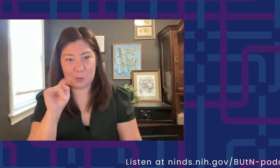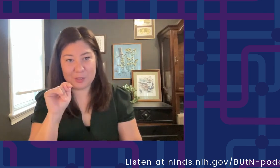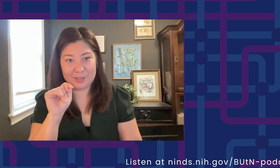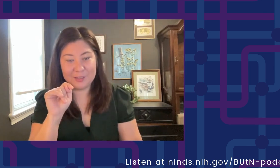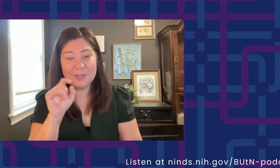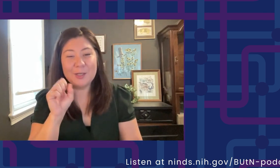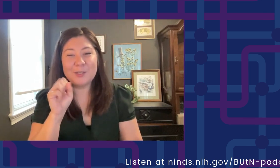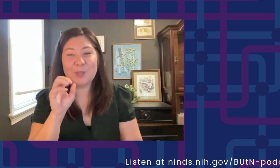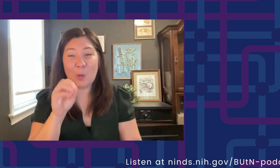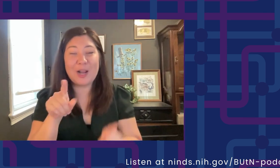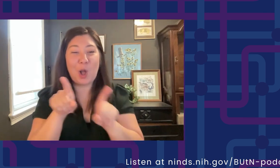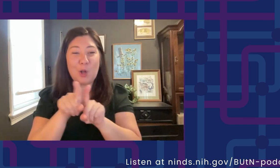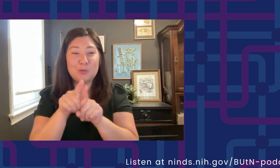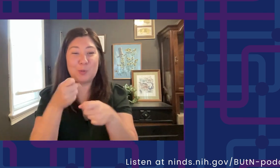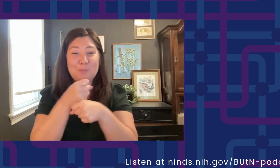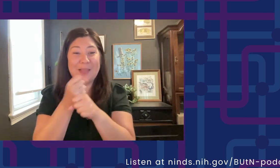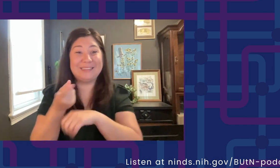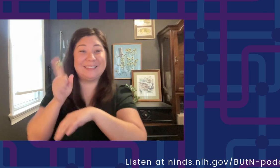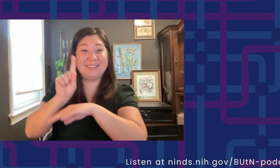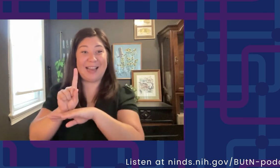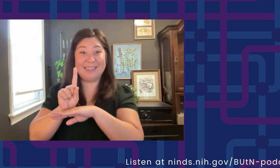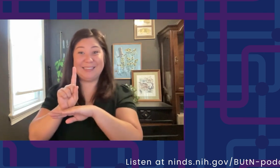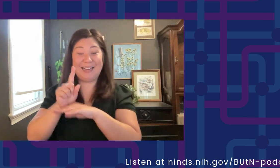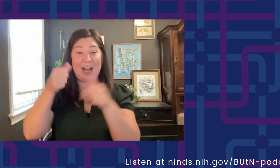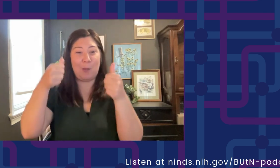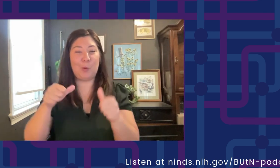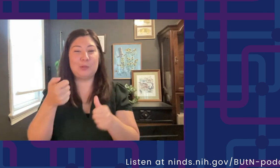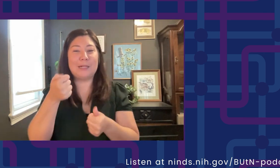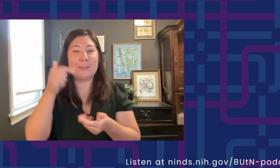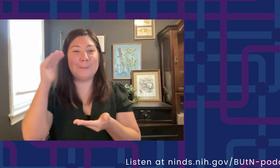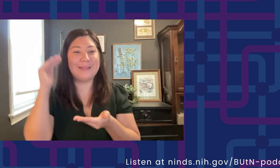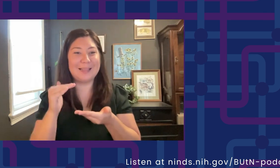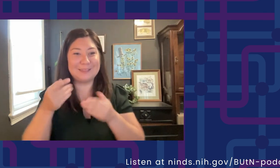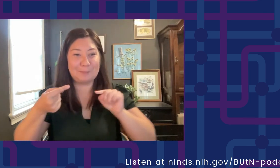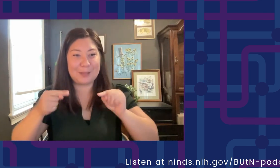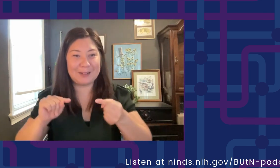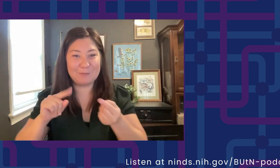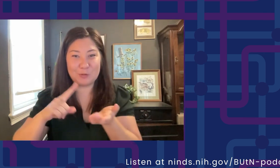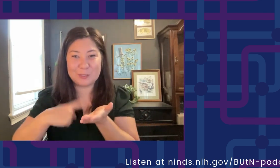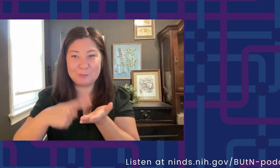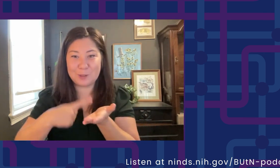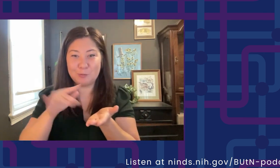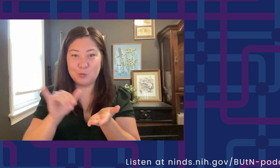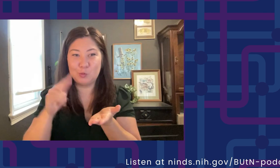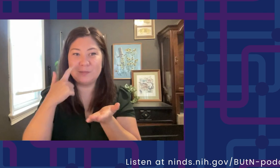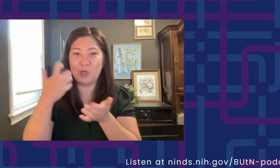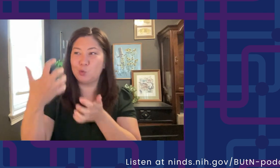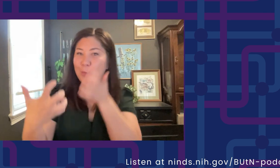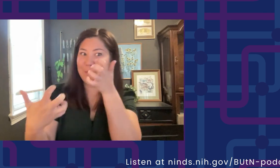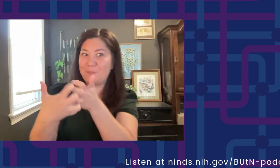I don't have to go into the background unless they ask for it. So when you're doing a standing poster, I think it's a little